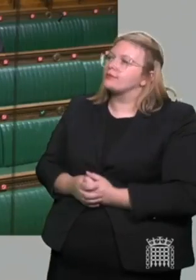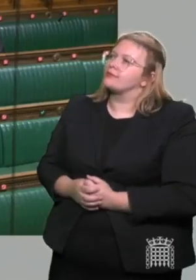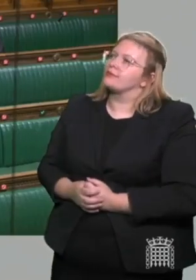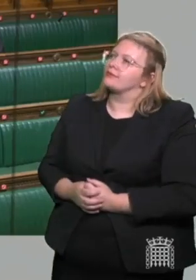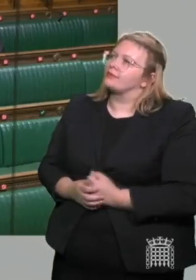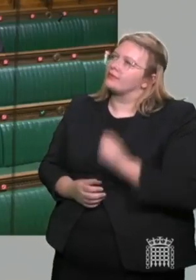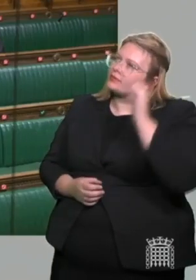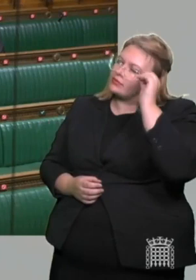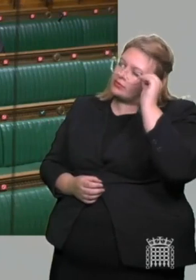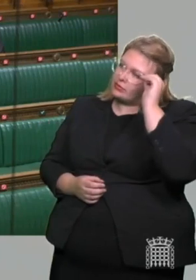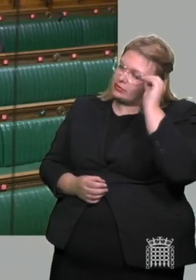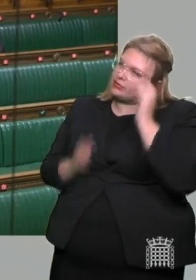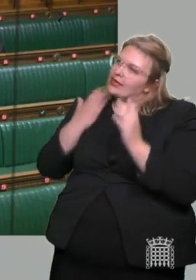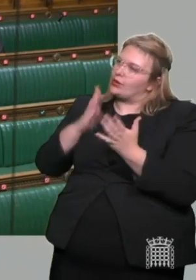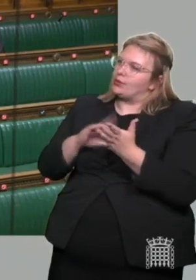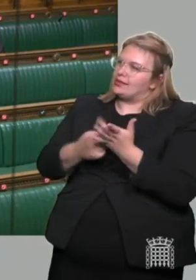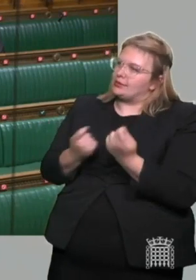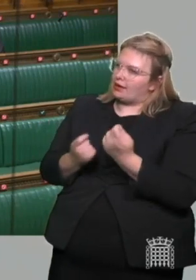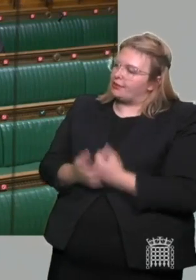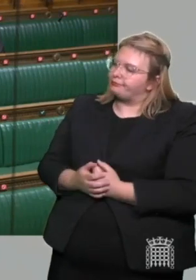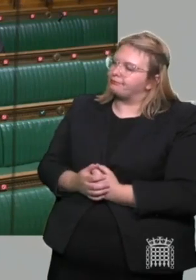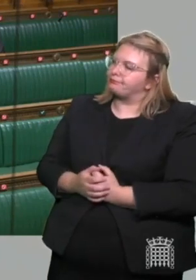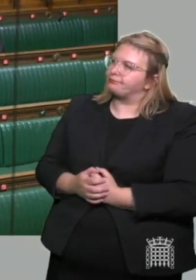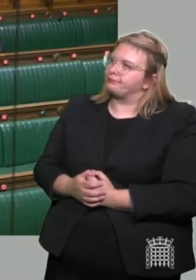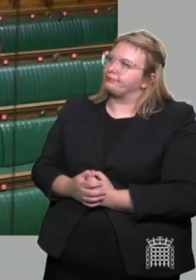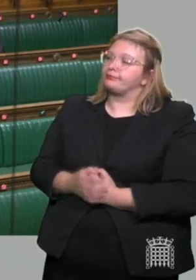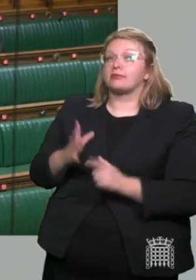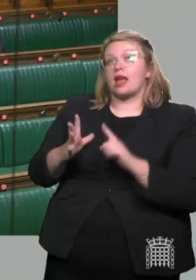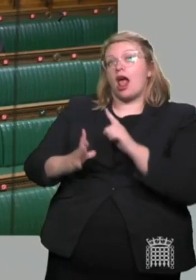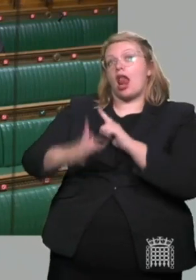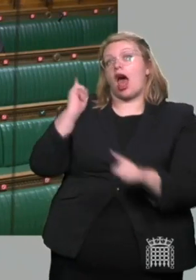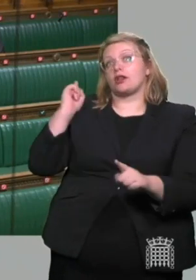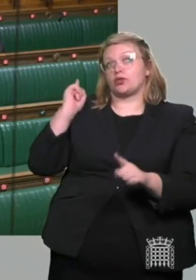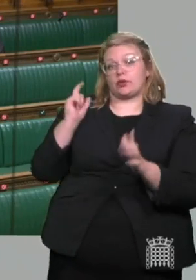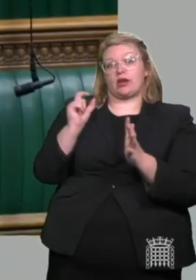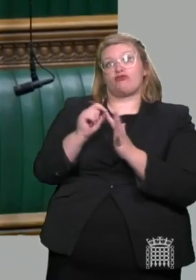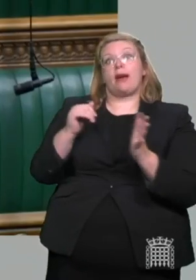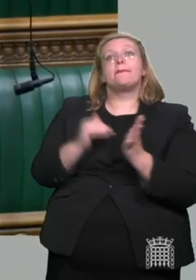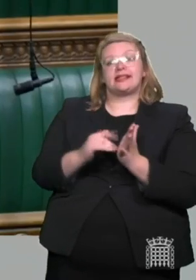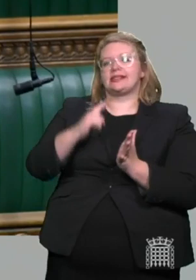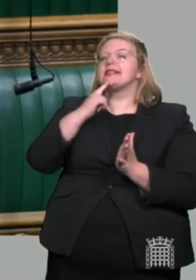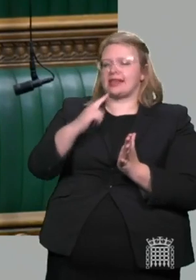I welcome the Prime Minister’s commitment last week to include aviation and shipping in our